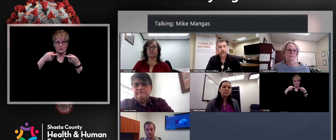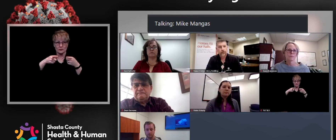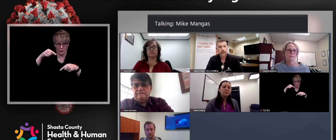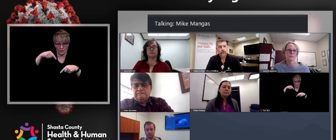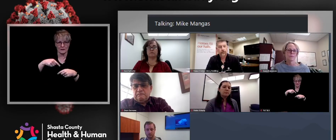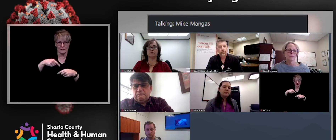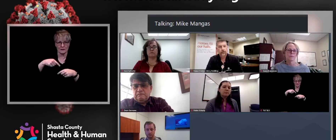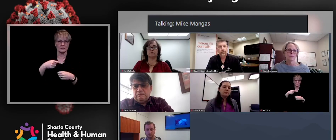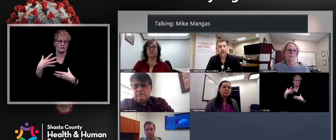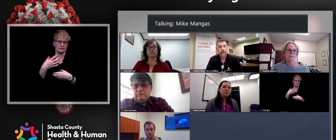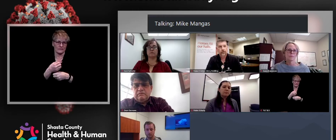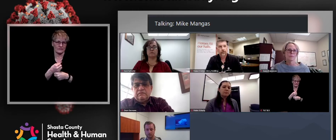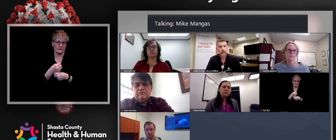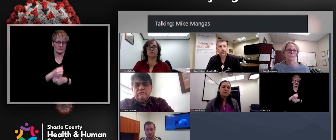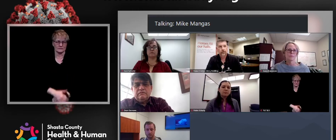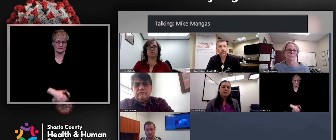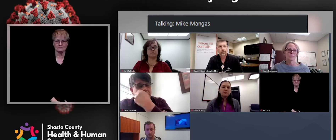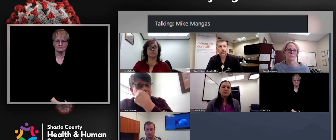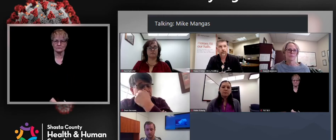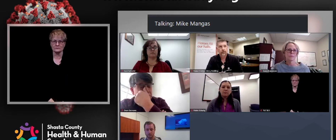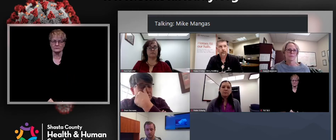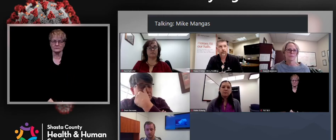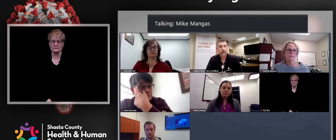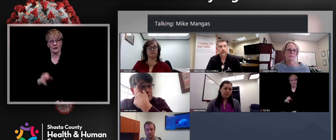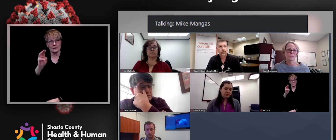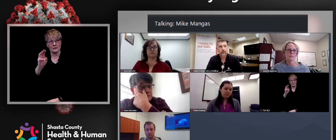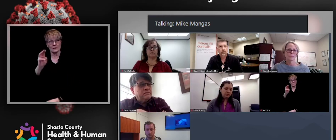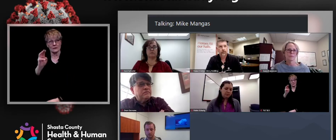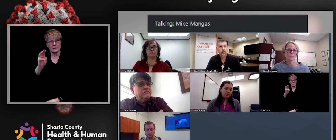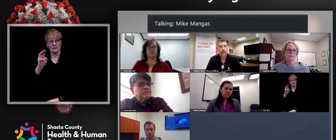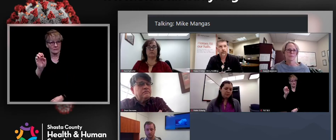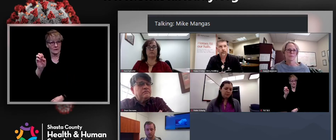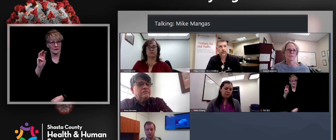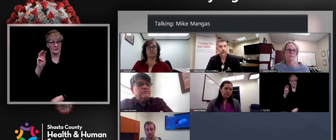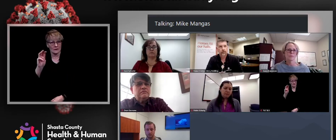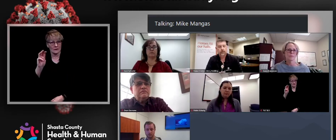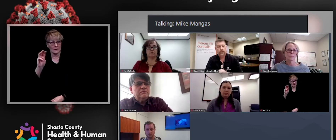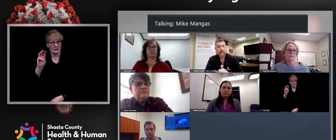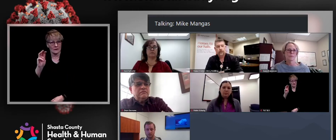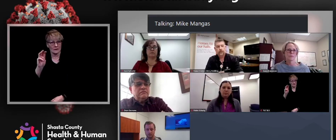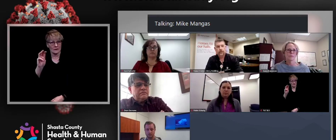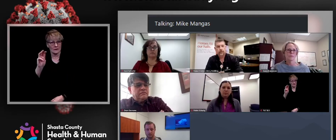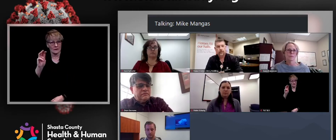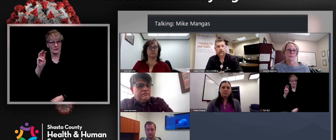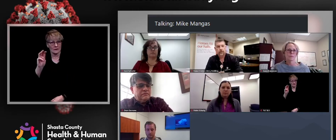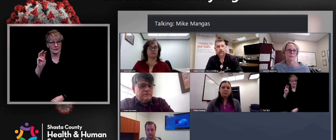is a patient allowable one visitor per day. And is it just that one visitor or can it be